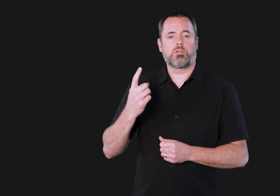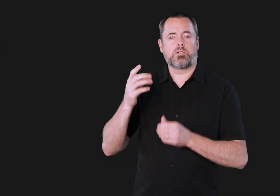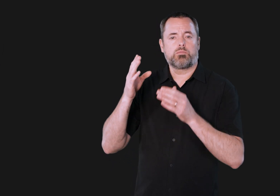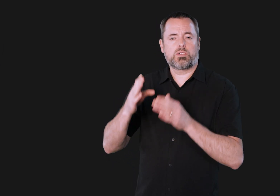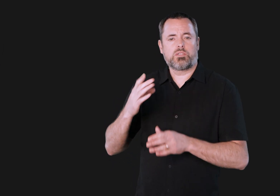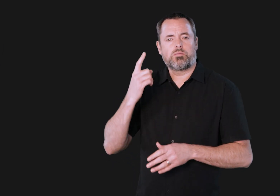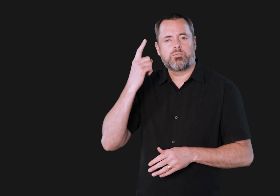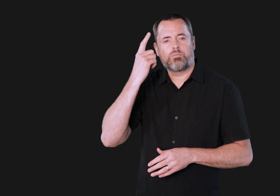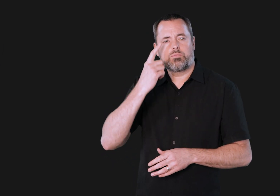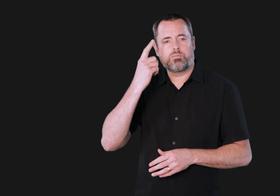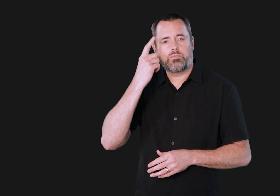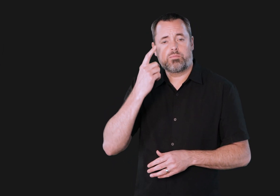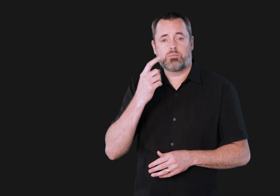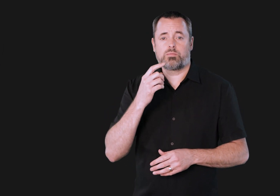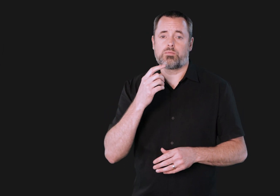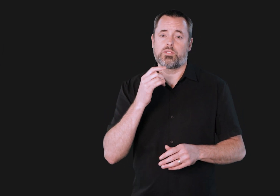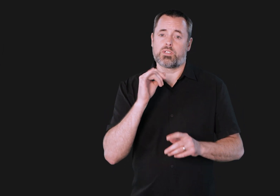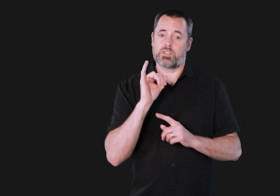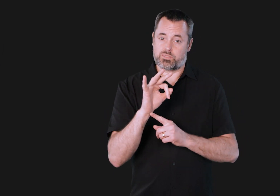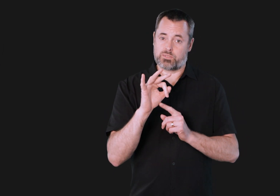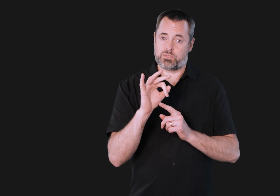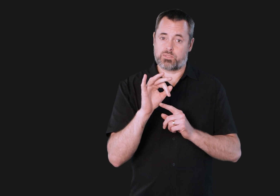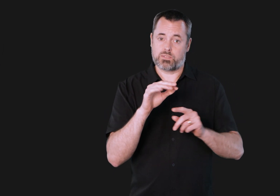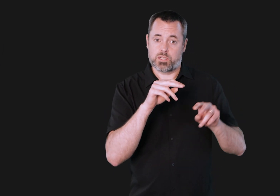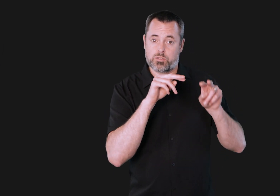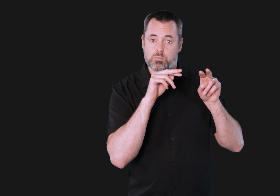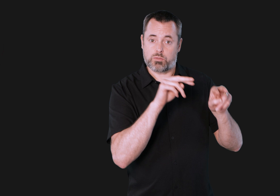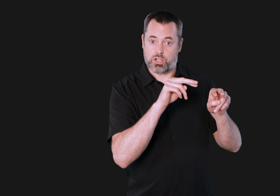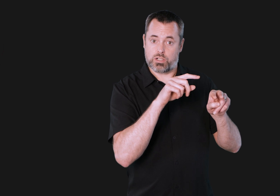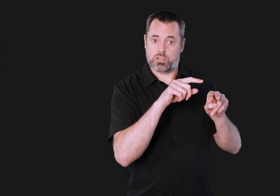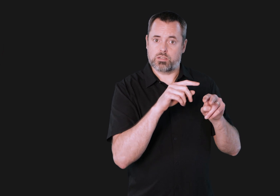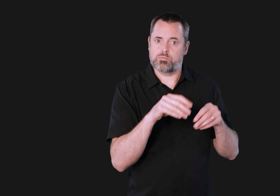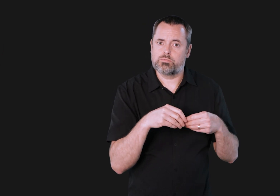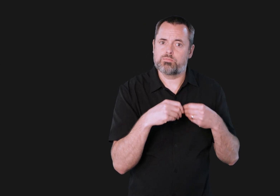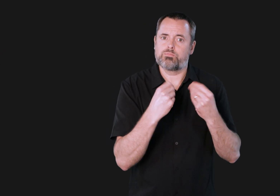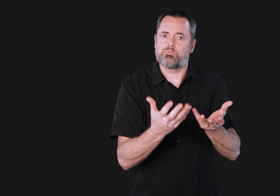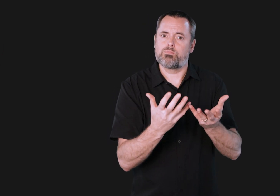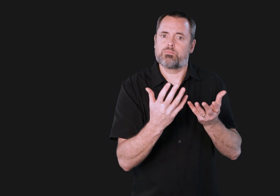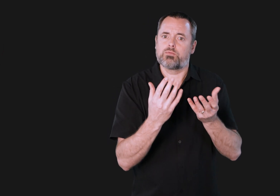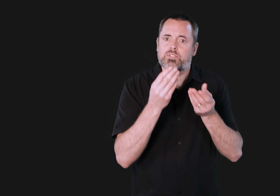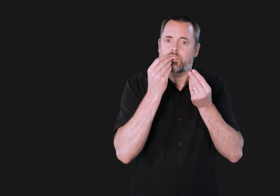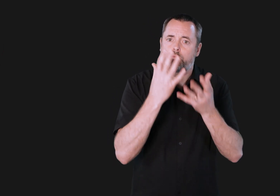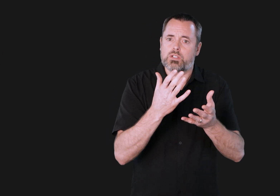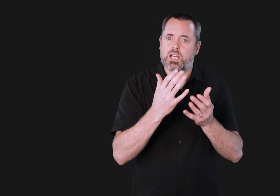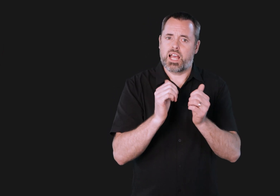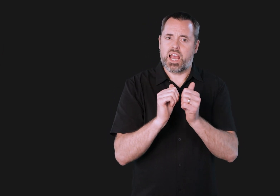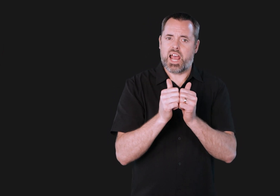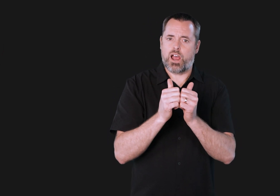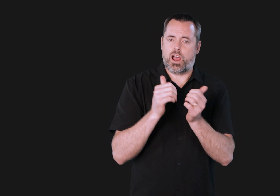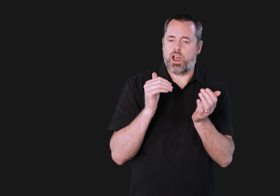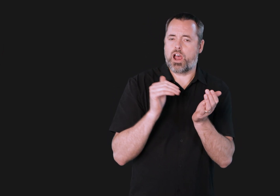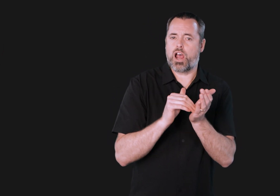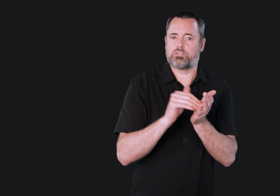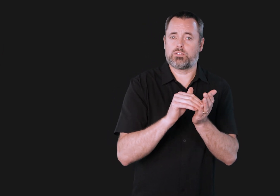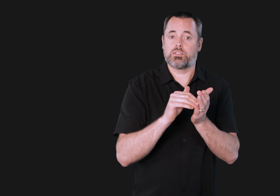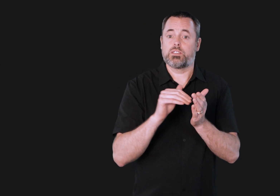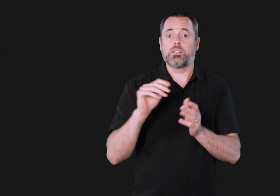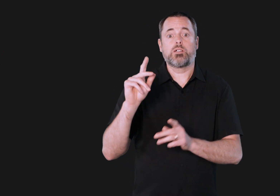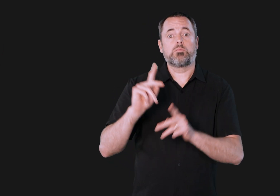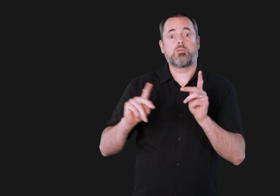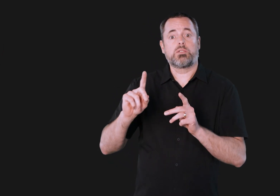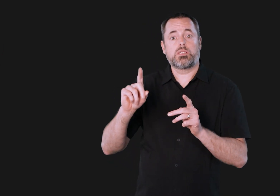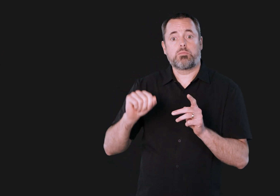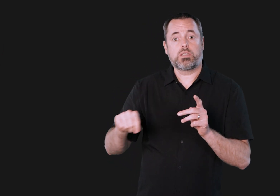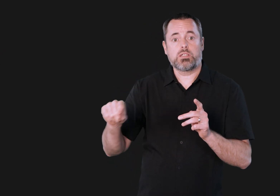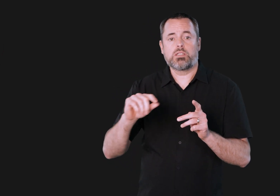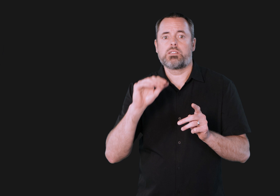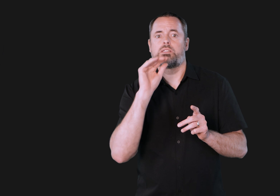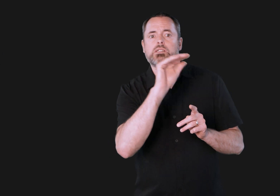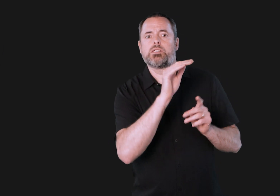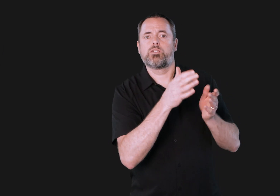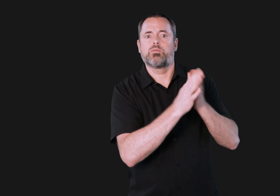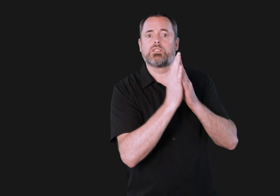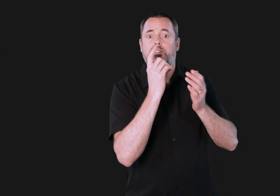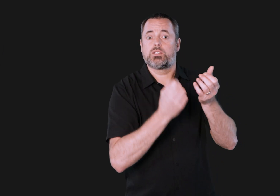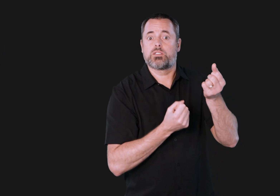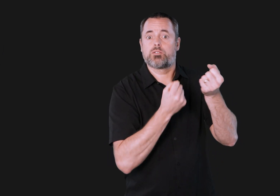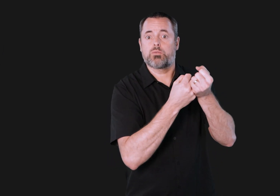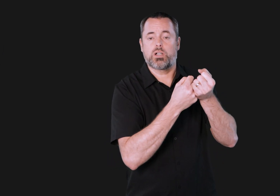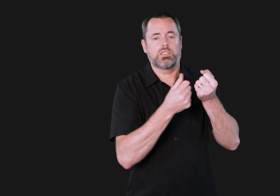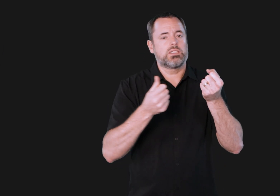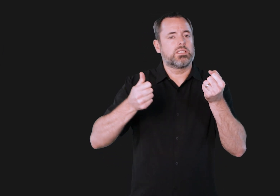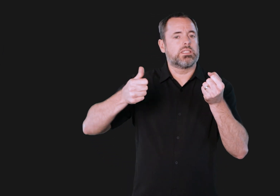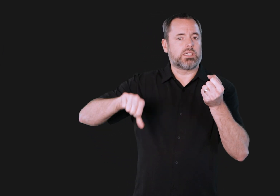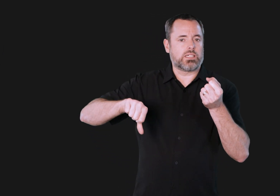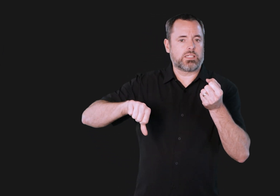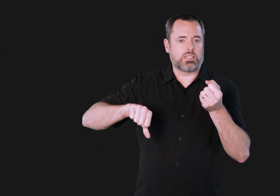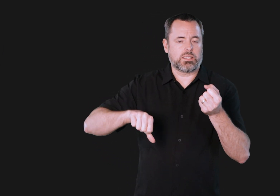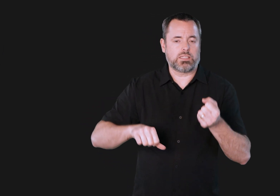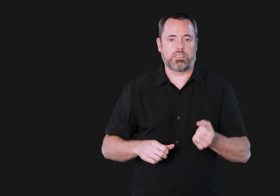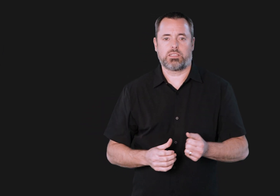One person wondered if monitoring could provide information on how often people with disabilities are denied support when they request it.